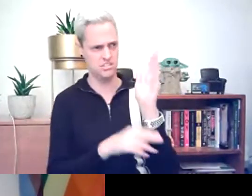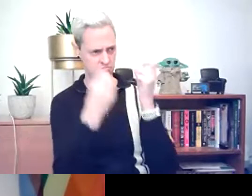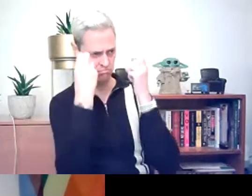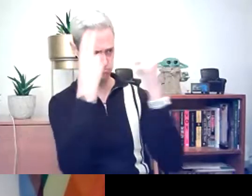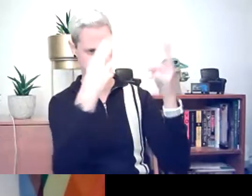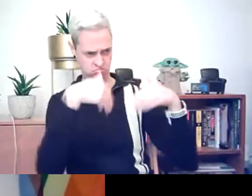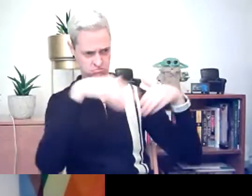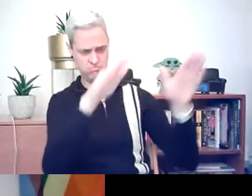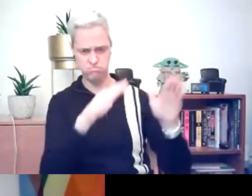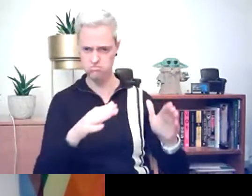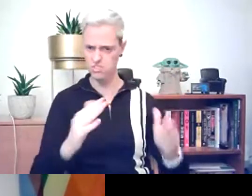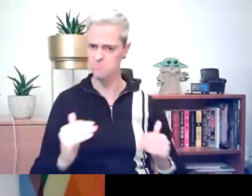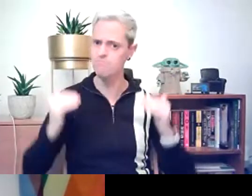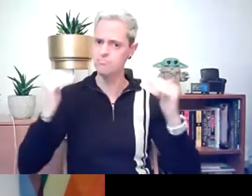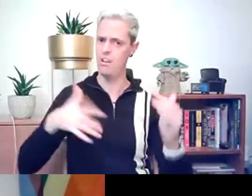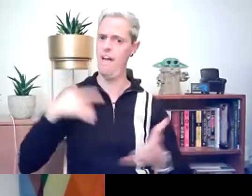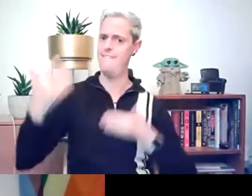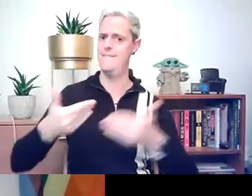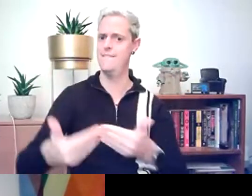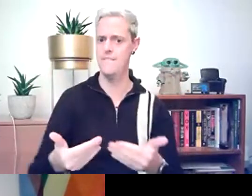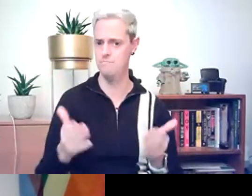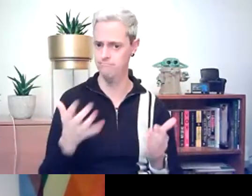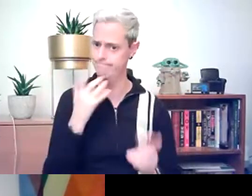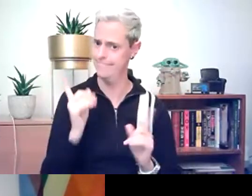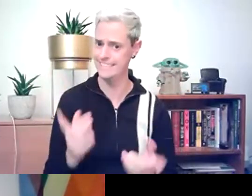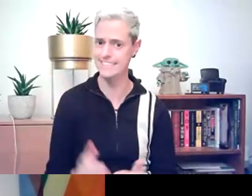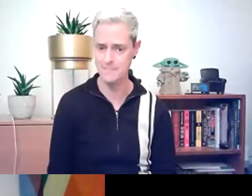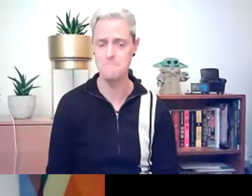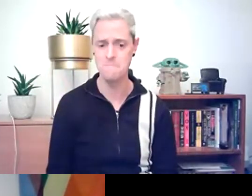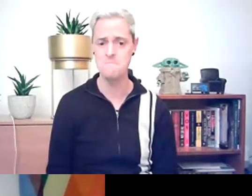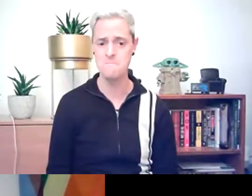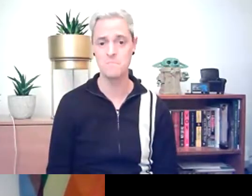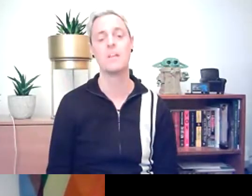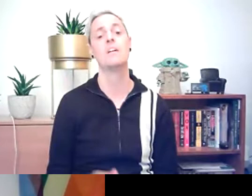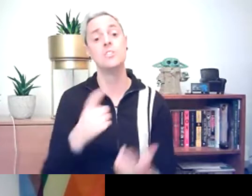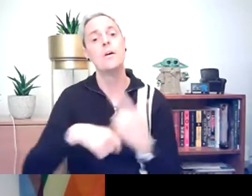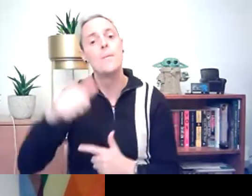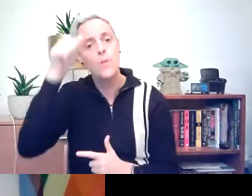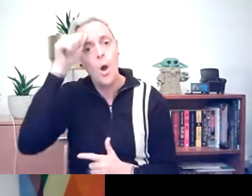18:24:06 And so, we need to acknowledge that this stuff is happening and we need to, and